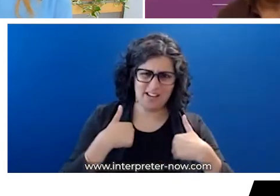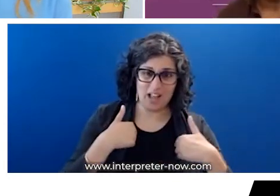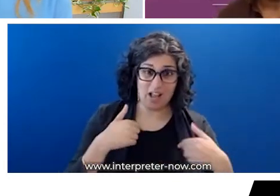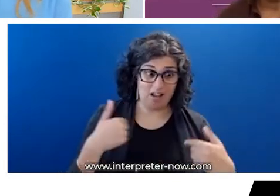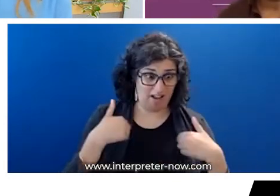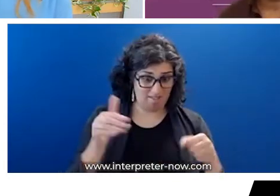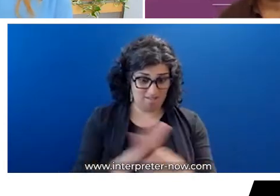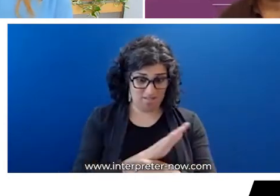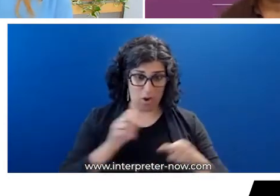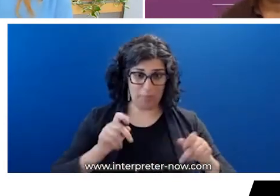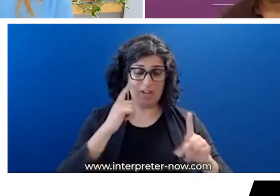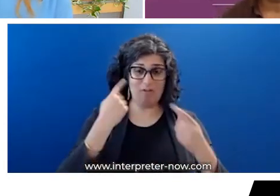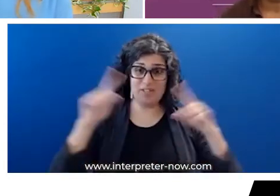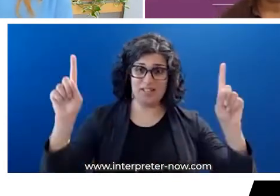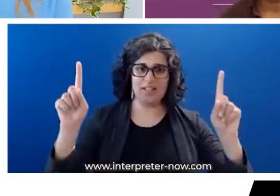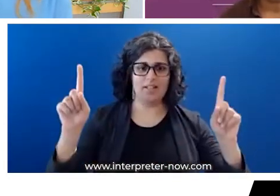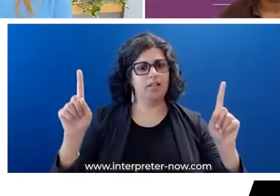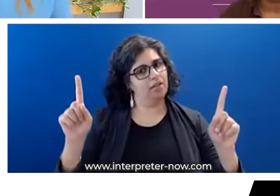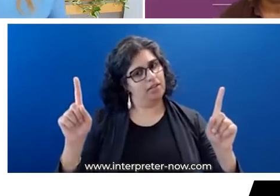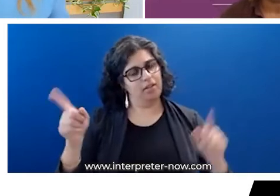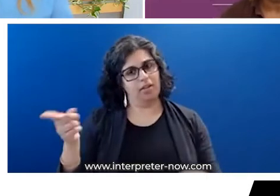I guarantee they're not bringing their A games to that environment.